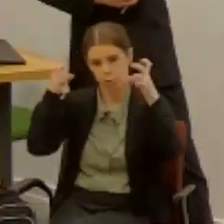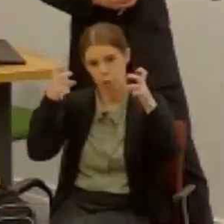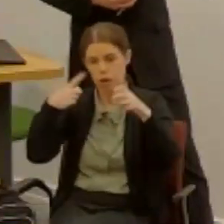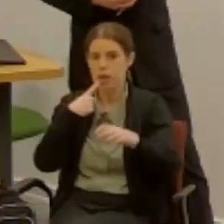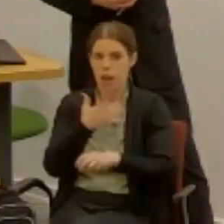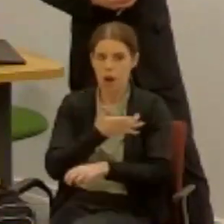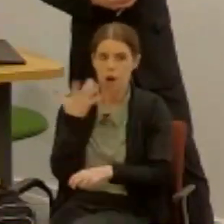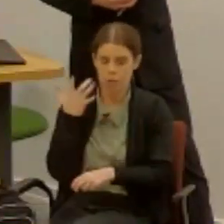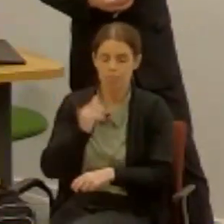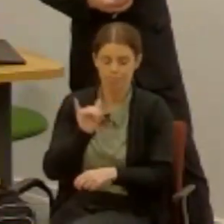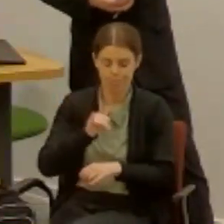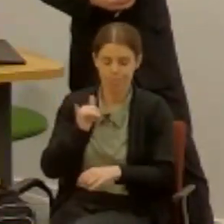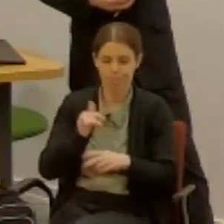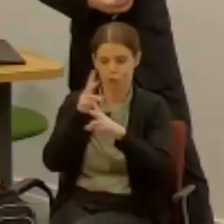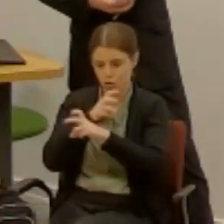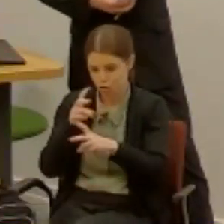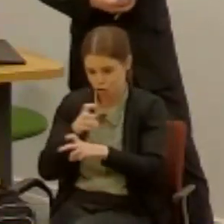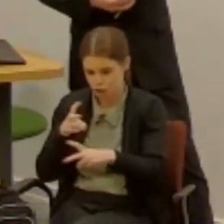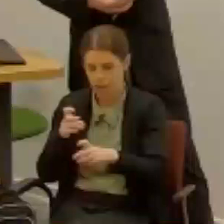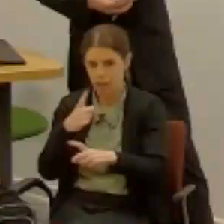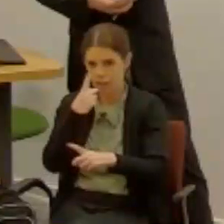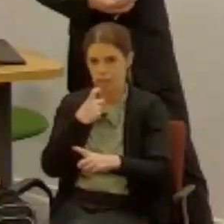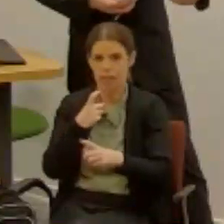Where research plays a significant role in what we do in terms of public health.